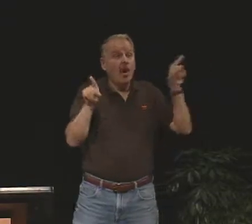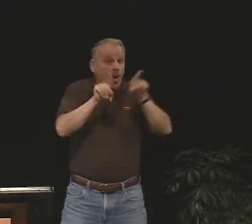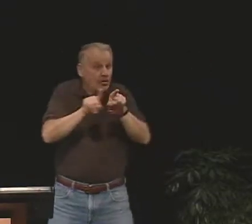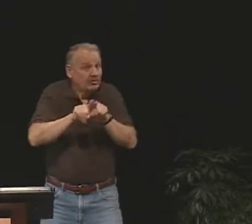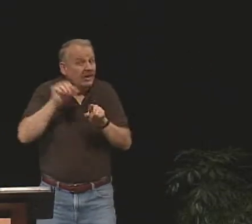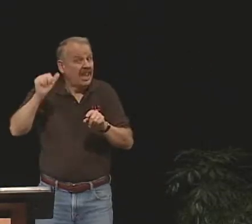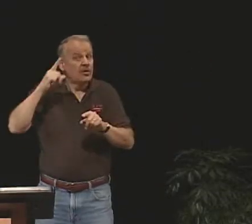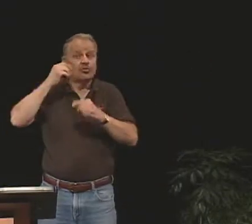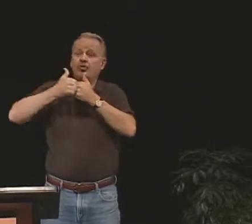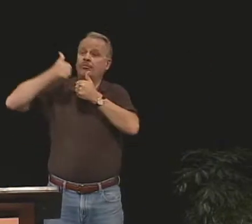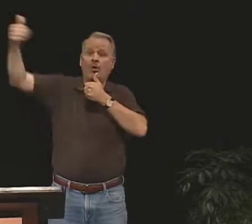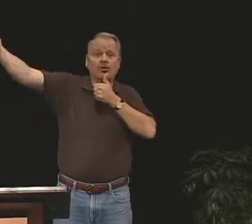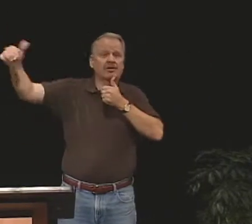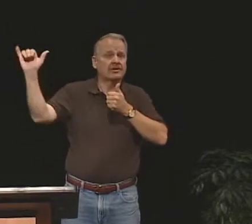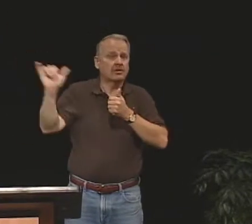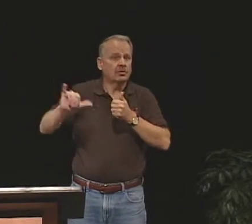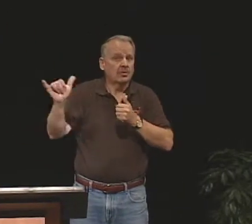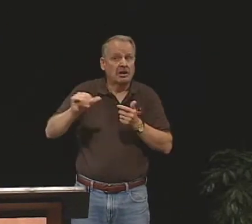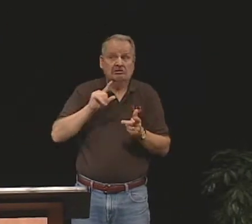so we see applications in the tutoring realm.